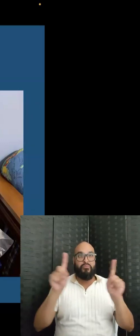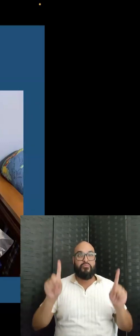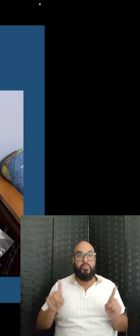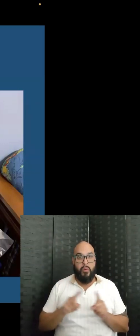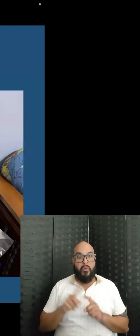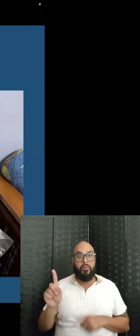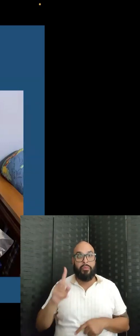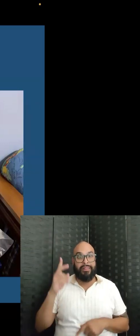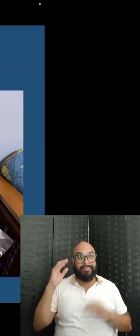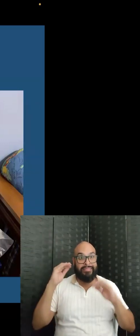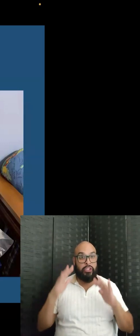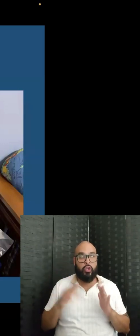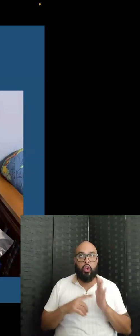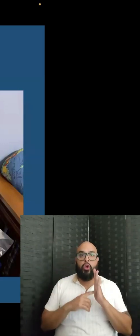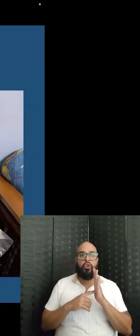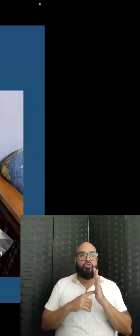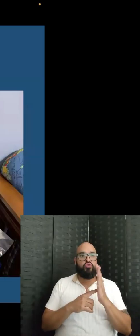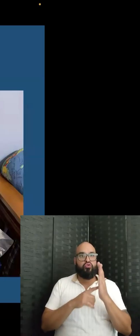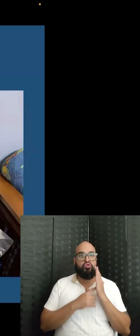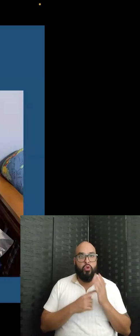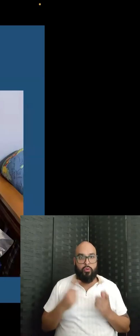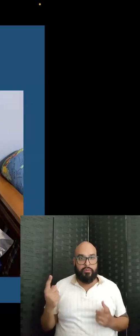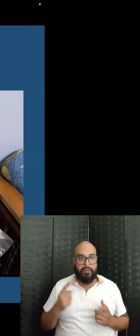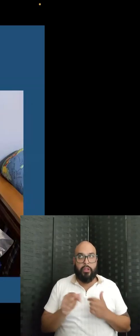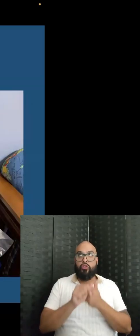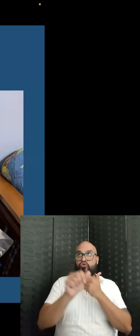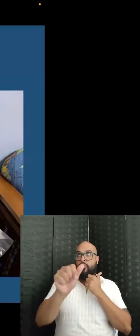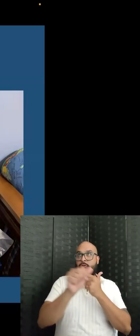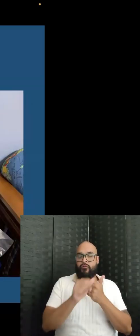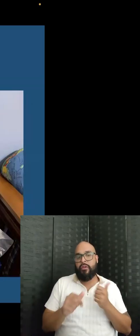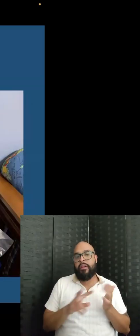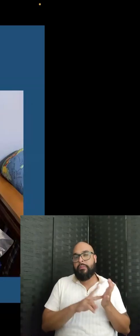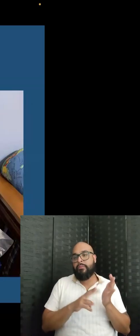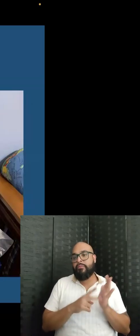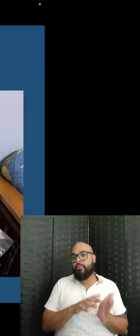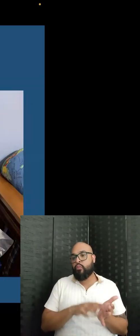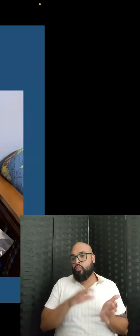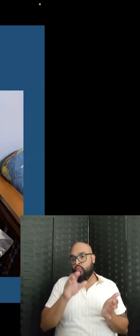So it gives the learner that capability of doing both views from one machine.